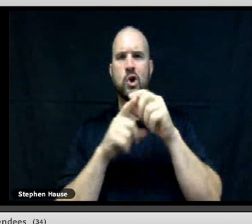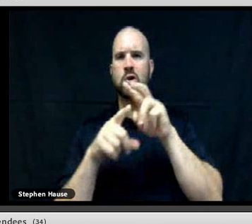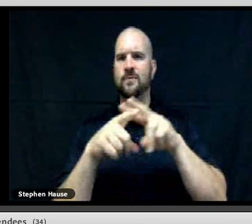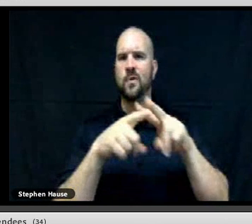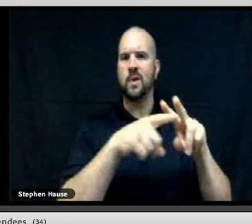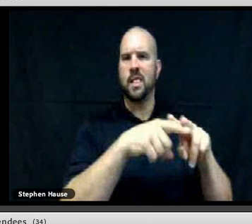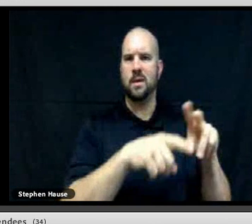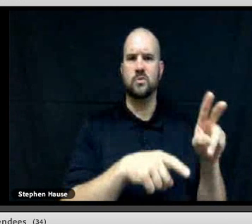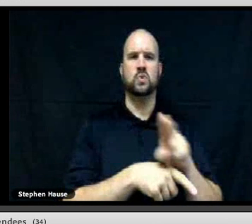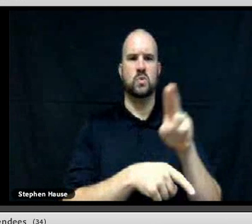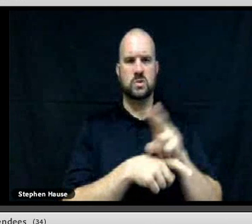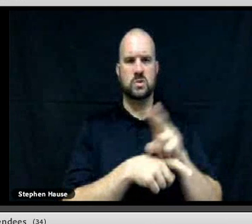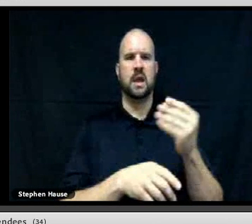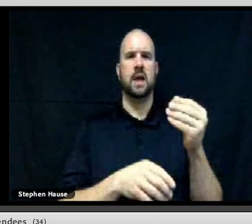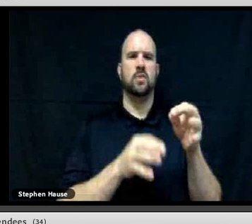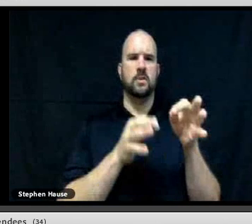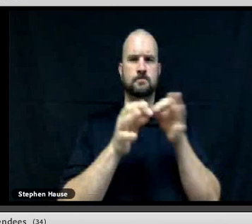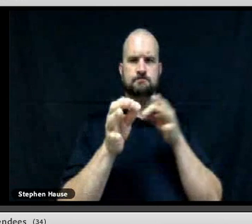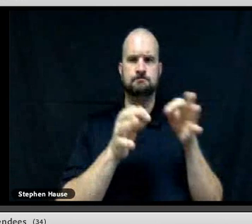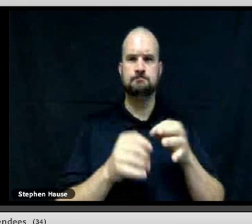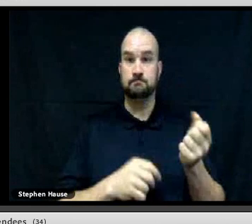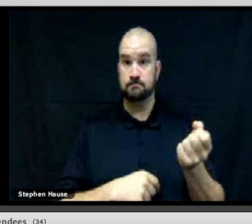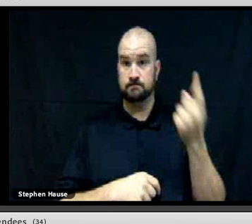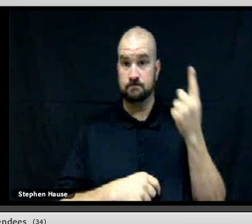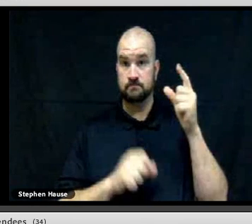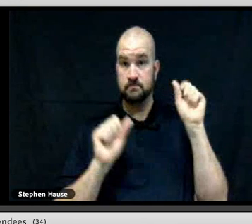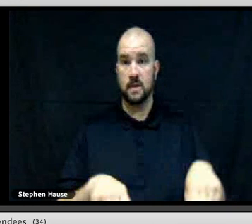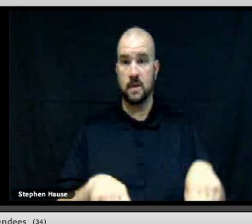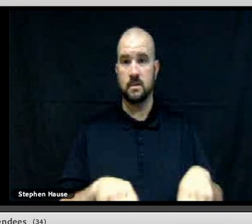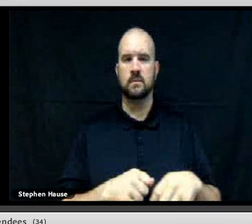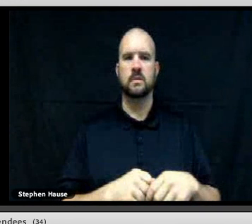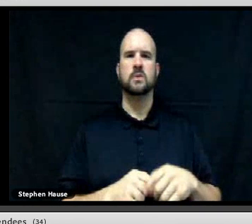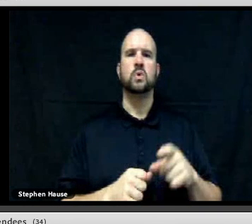So, you have to think about how elements values are structured